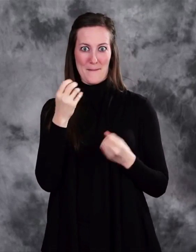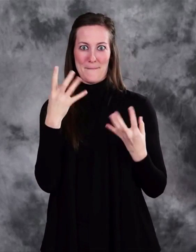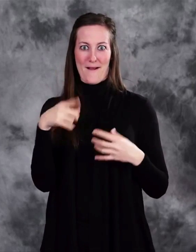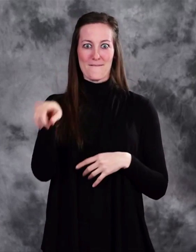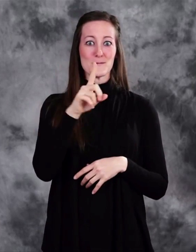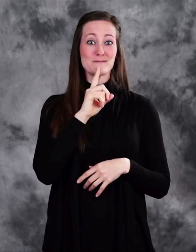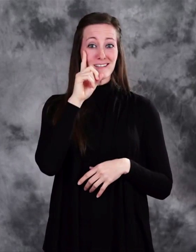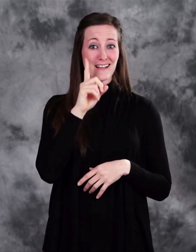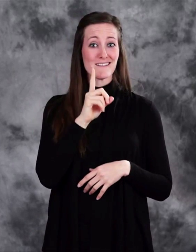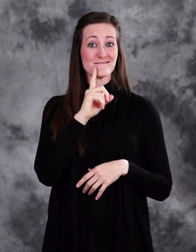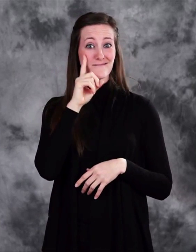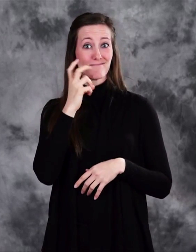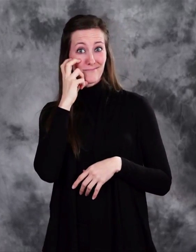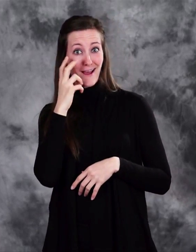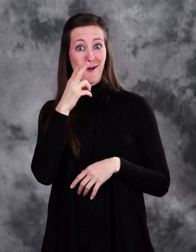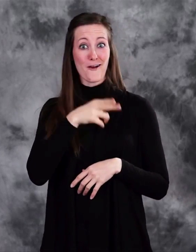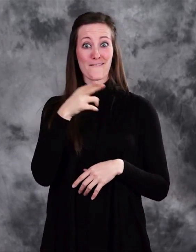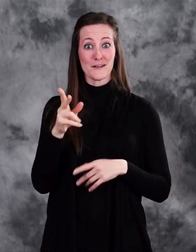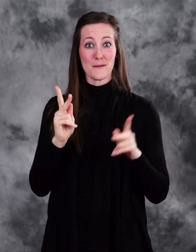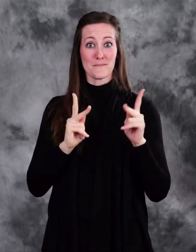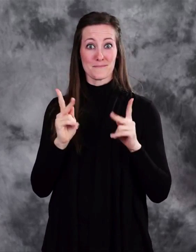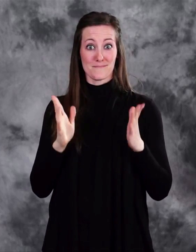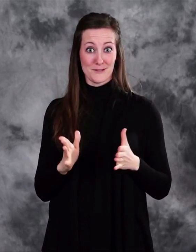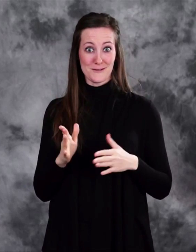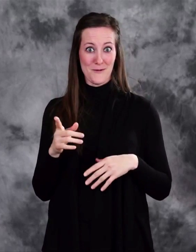deaf, deafblind and hard of hearing Minnesotans